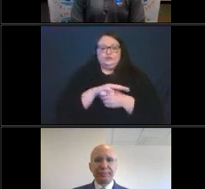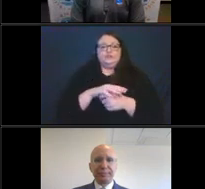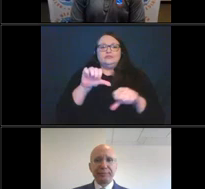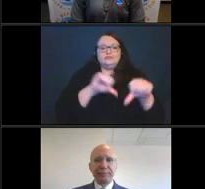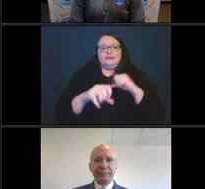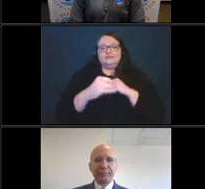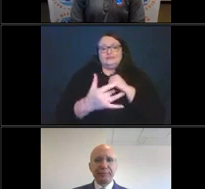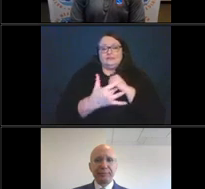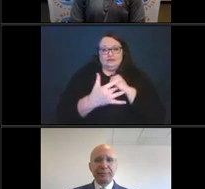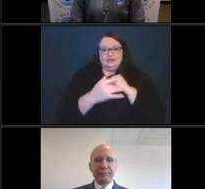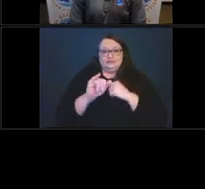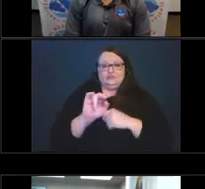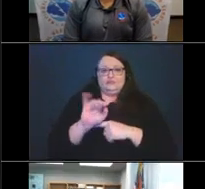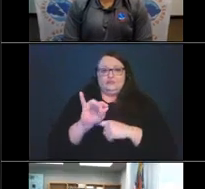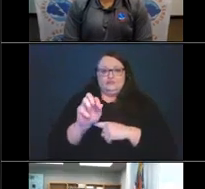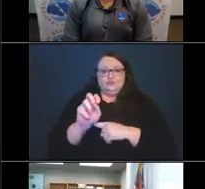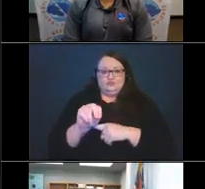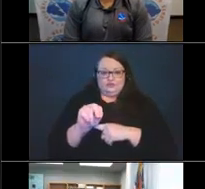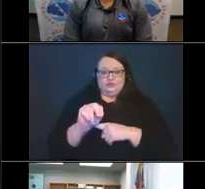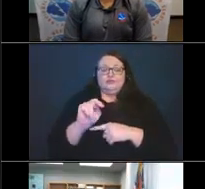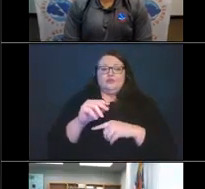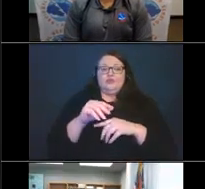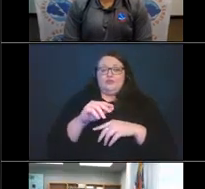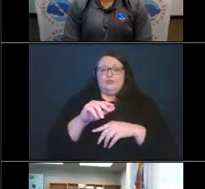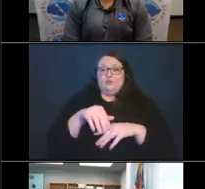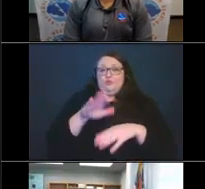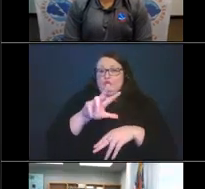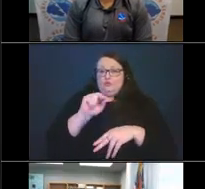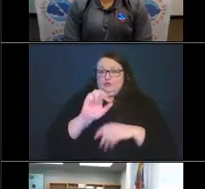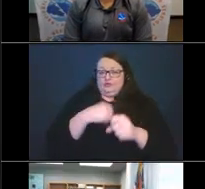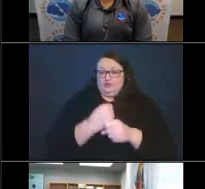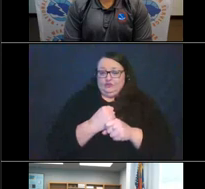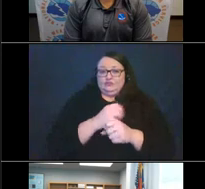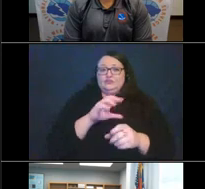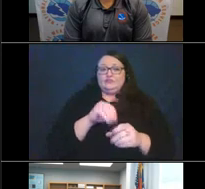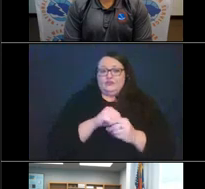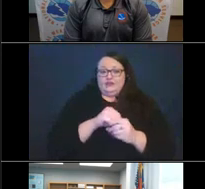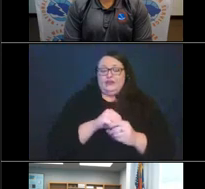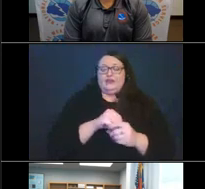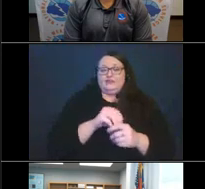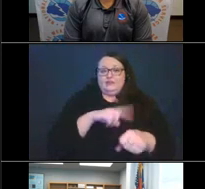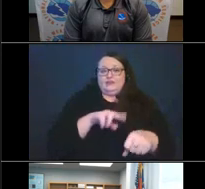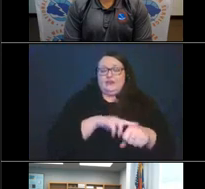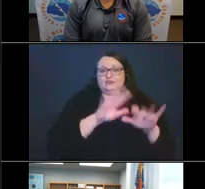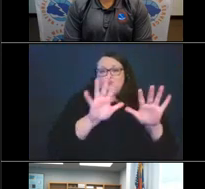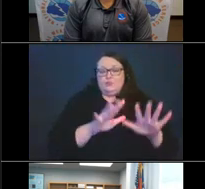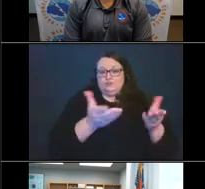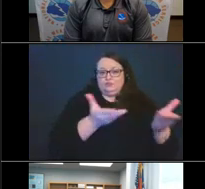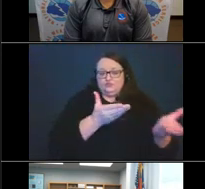in the National Weather Service, starting at WFO Sacramento in 1993 and working his